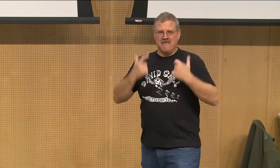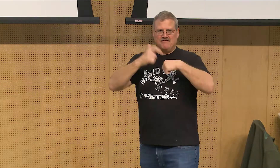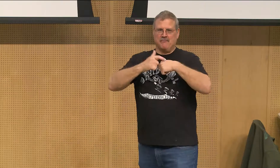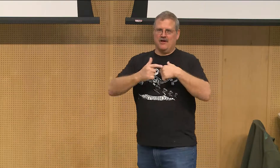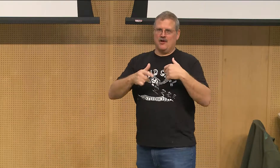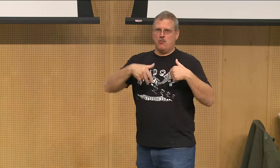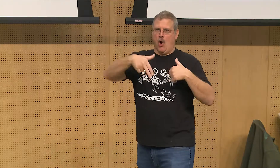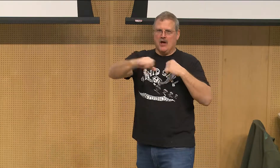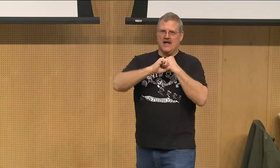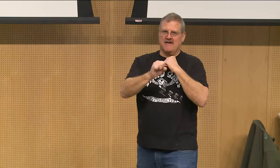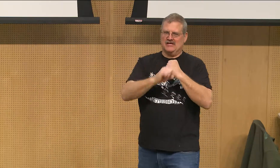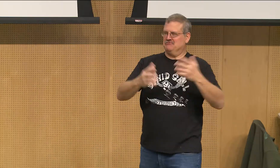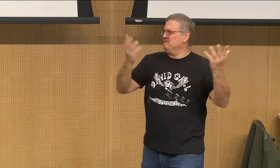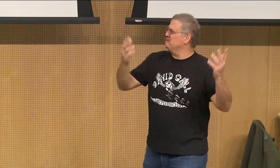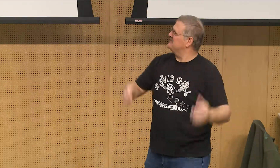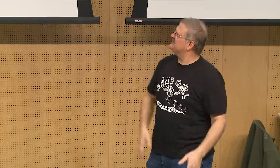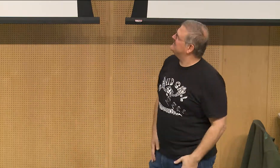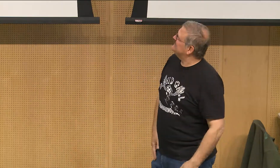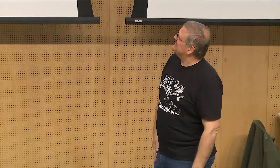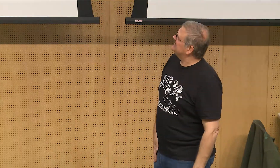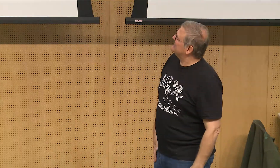You know, that's what struck them. It spoke to them.